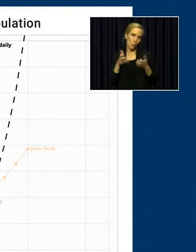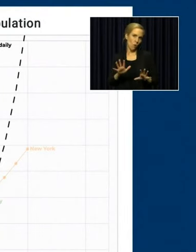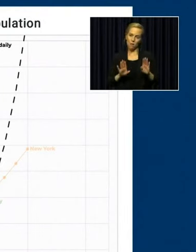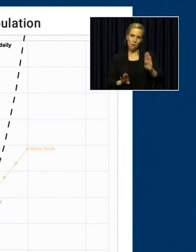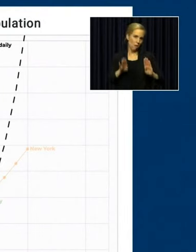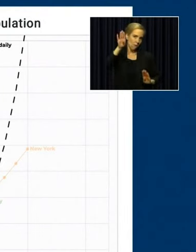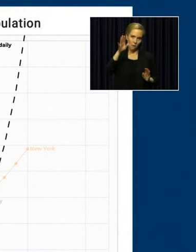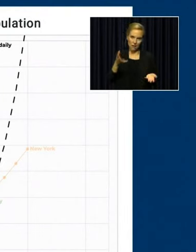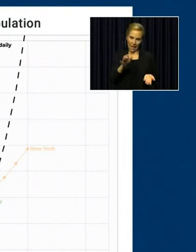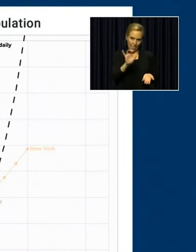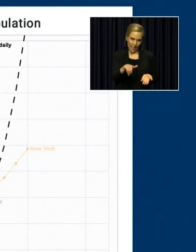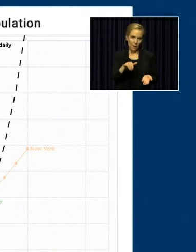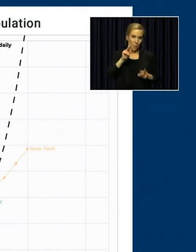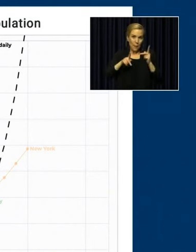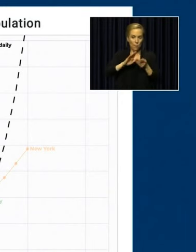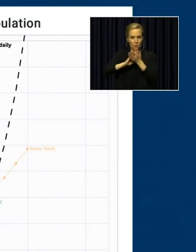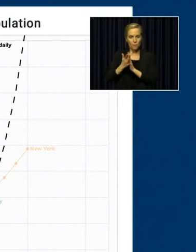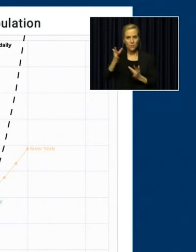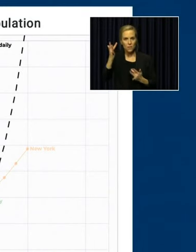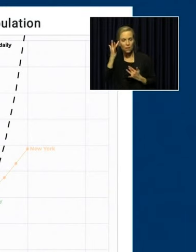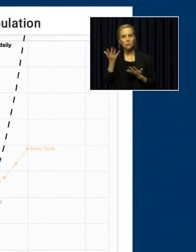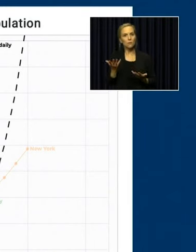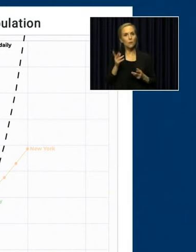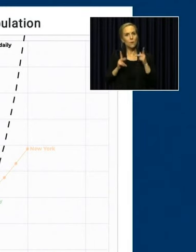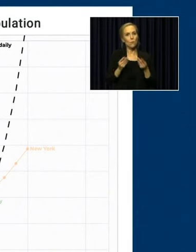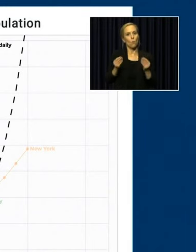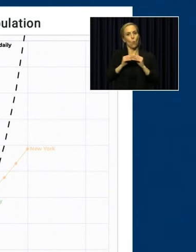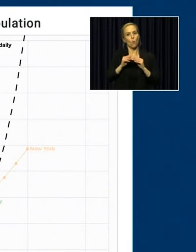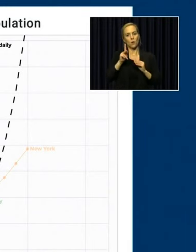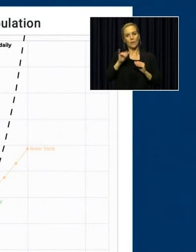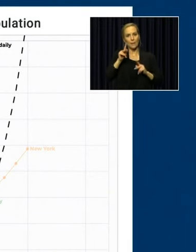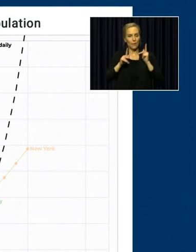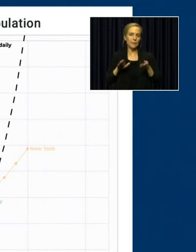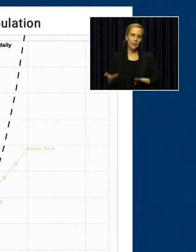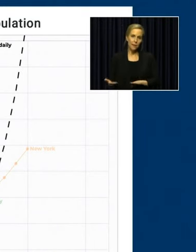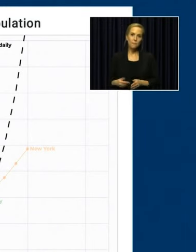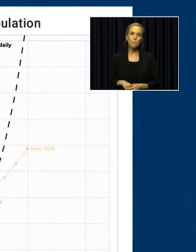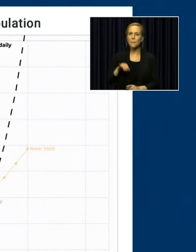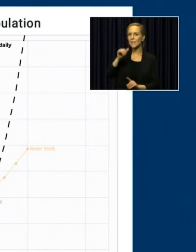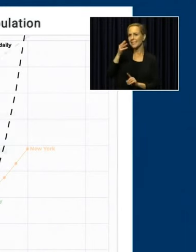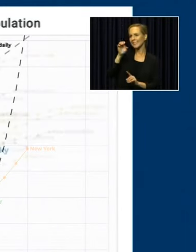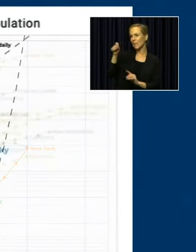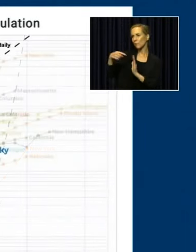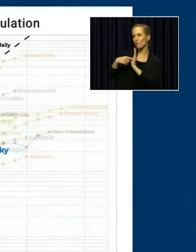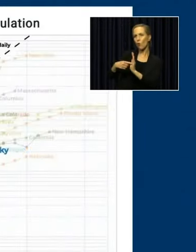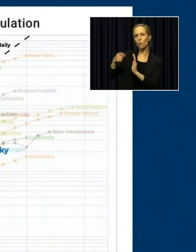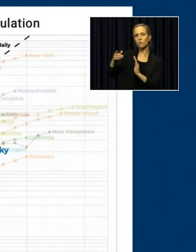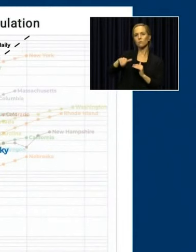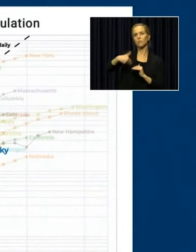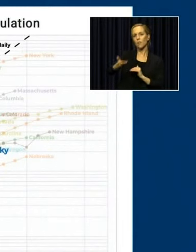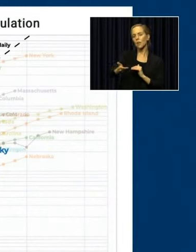REASON IT'S BECAUSE YOU LISTENED TO WHAT WE SAID TODAY TOAD BECAUSE THE EVER GO TOOK DECISIVE ACTION, AND A LOT OF